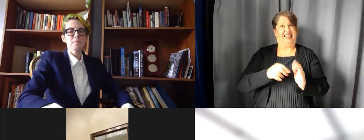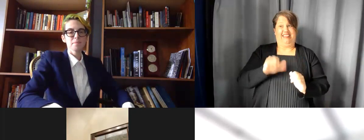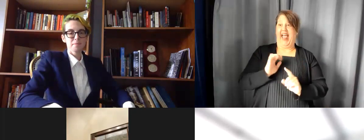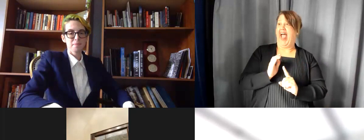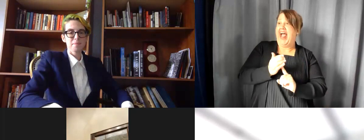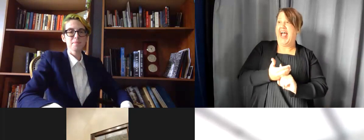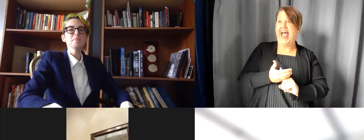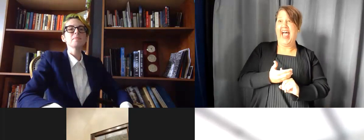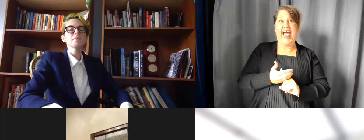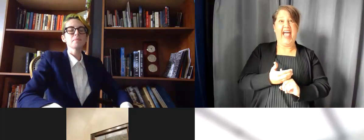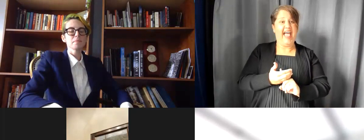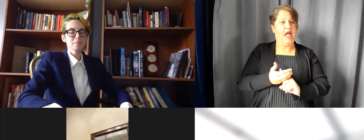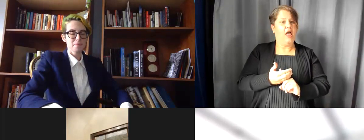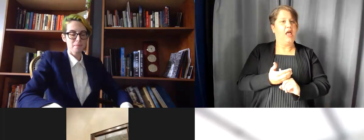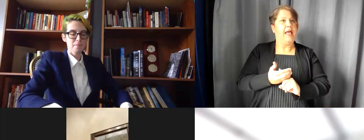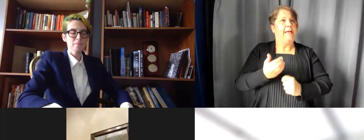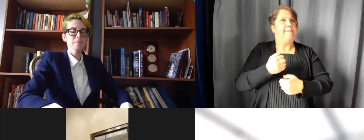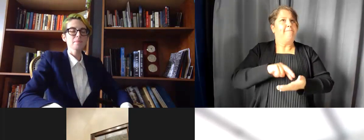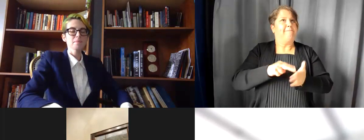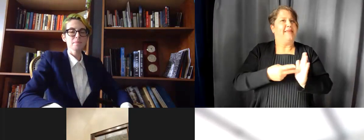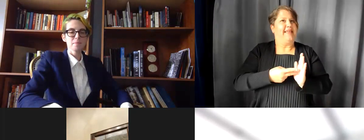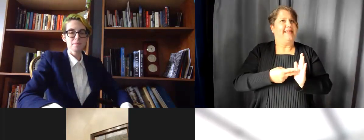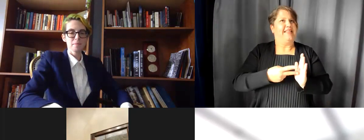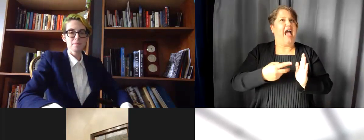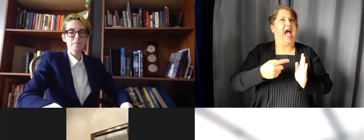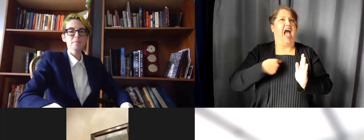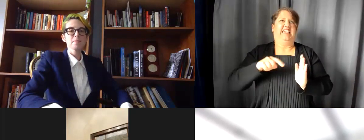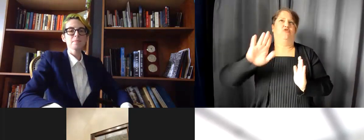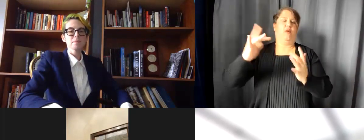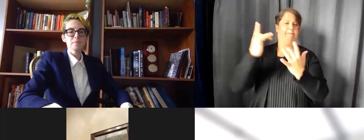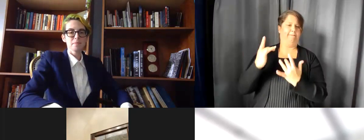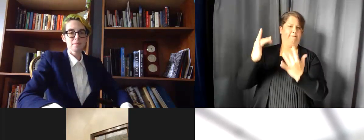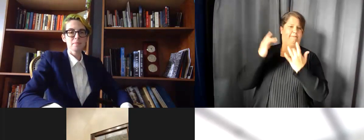Jordan Radford: it like we we engage in this self-destructive